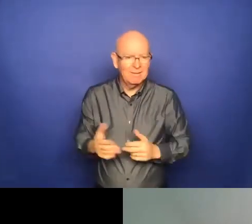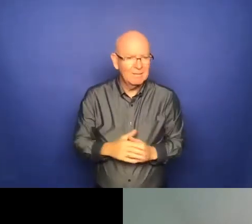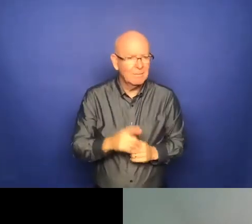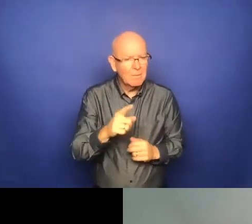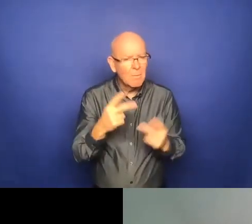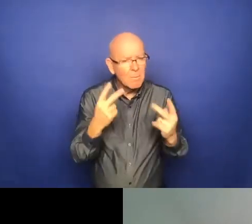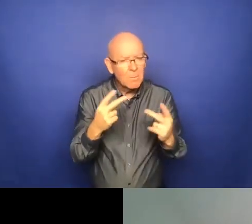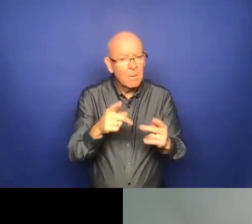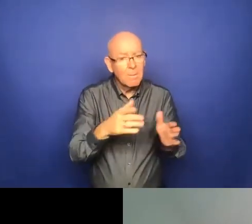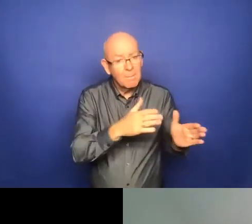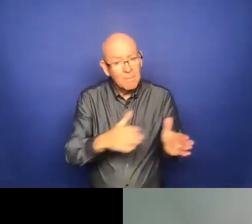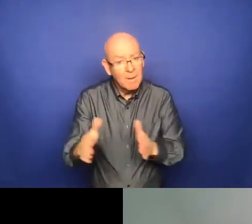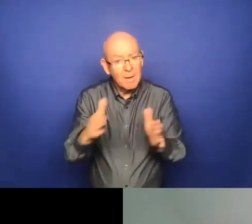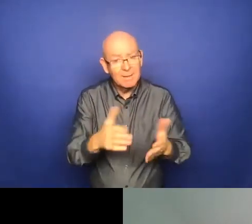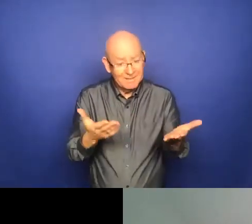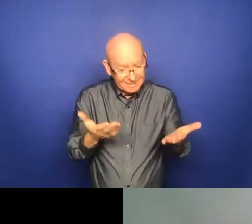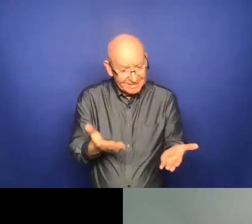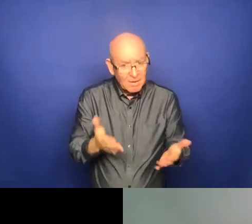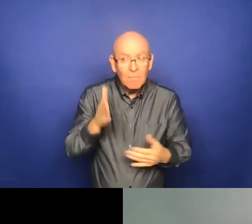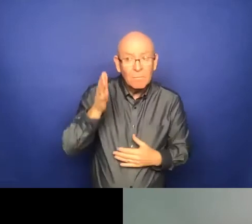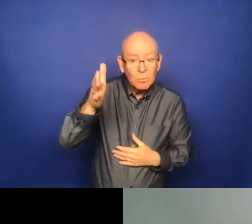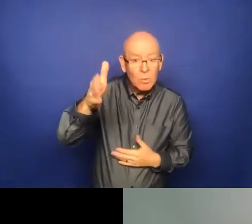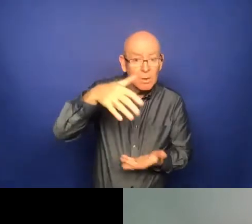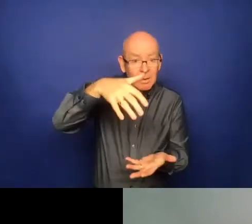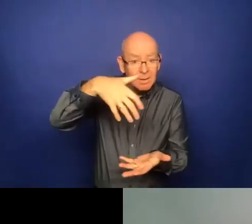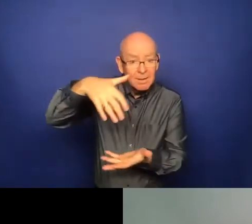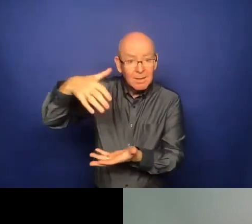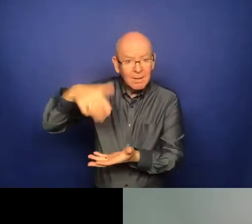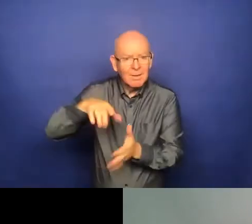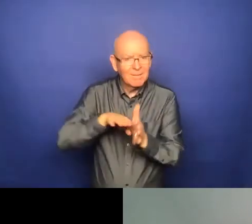mechanisms so that we will be in a place where we won't be catching